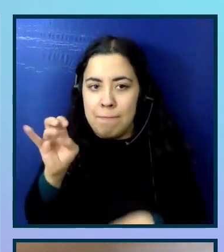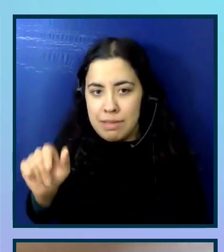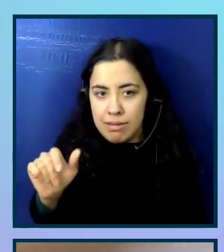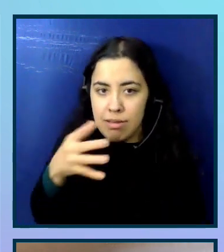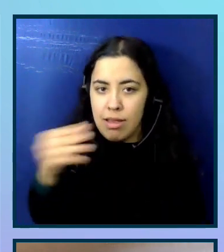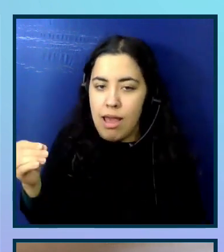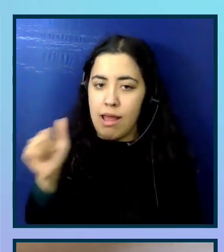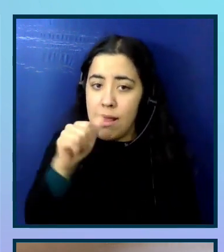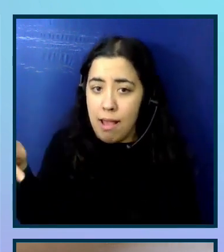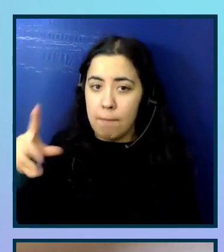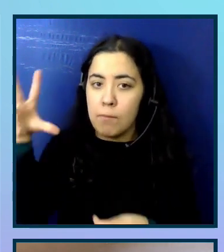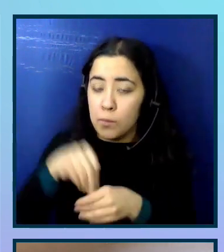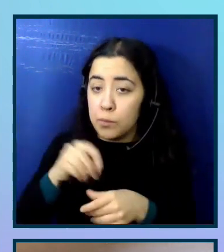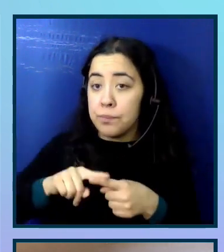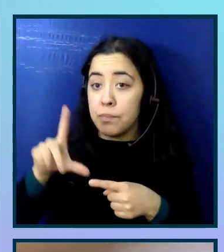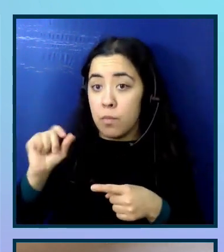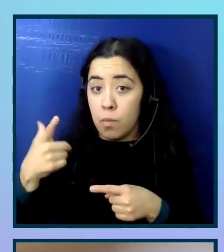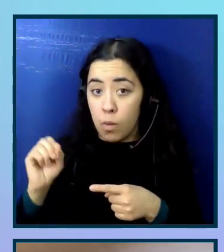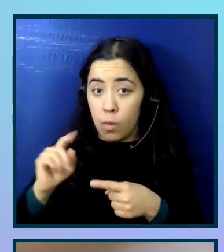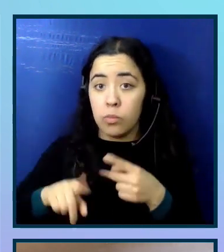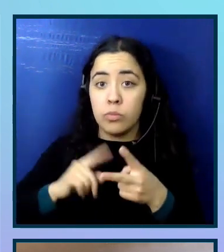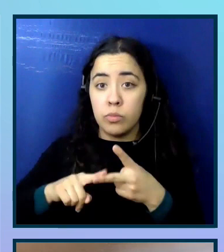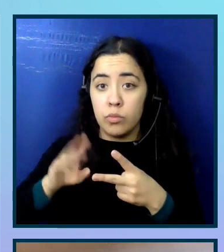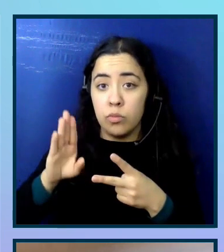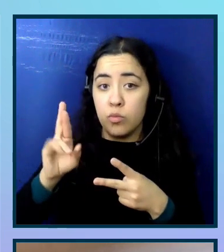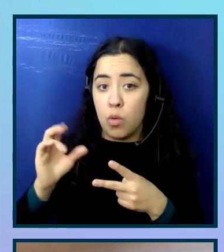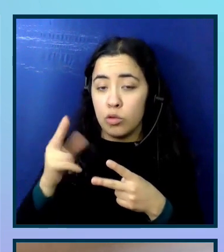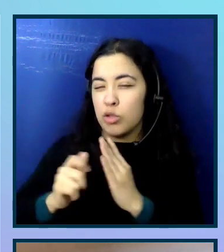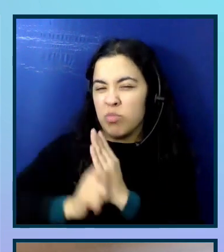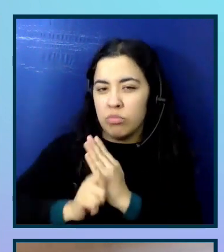including logos, brochures, posters, websites, and more.